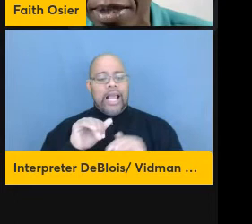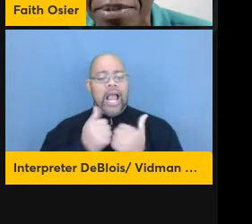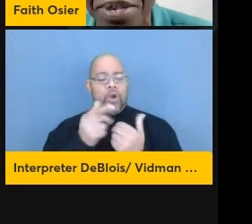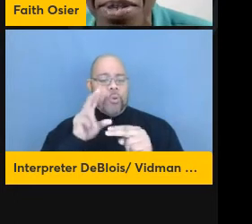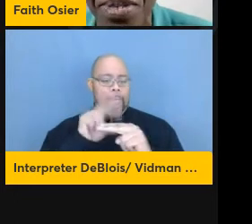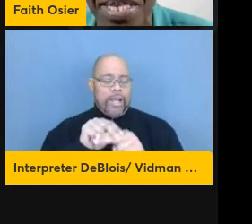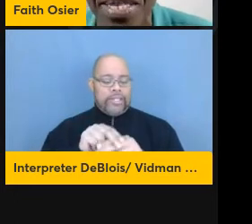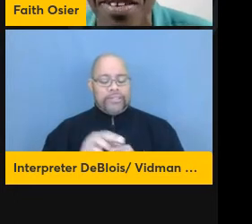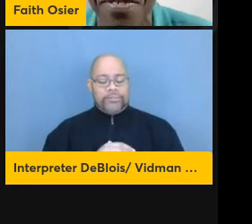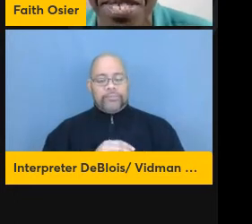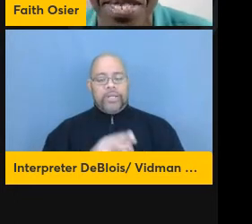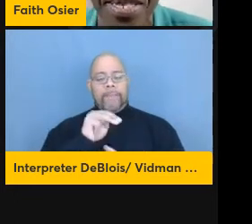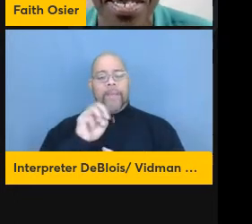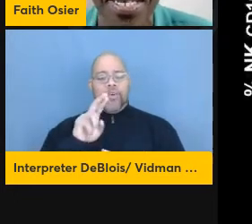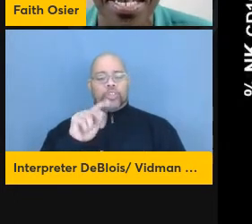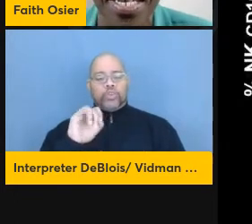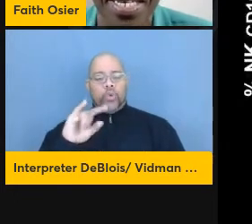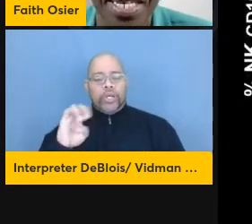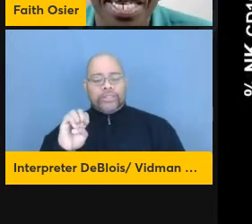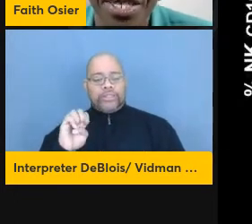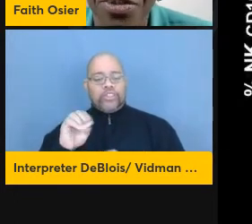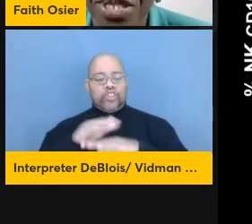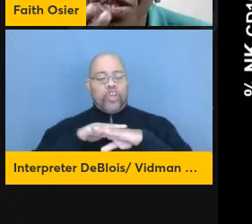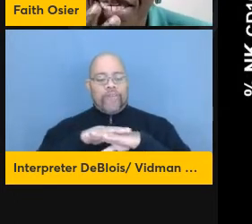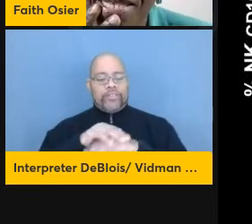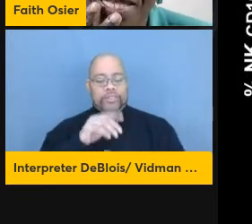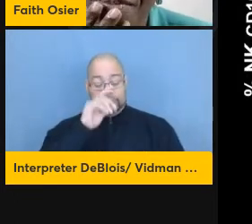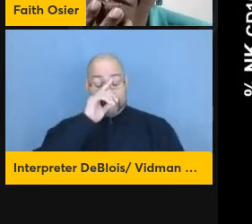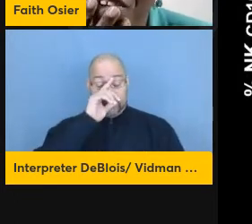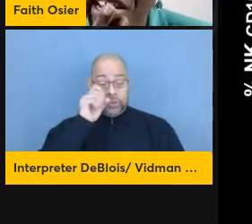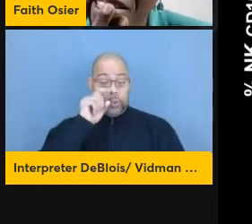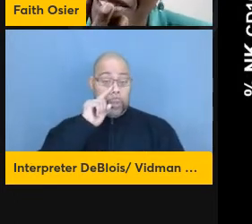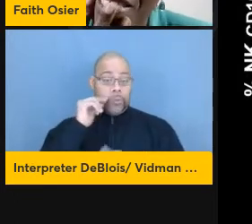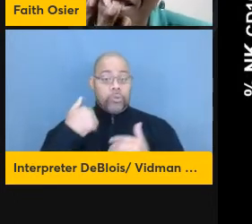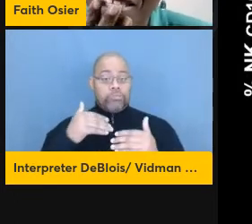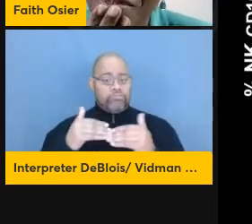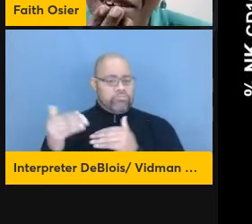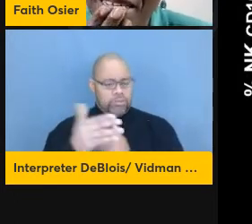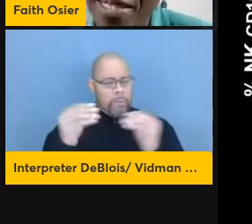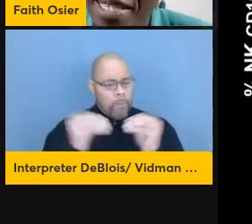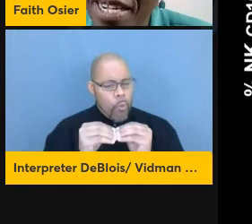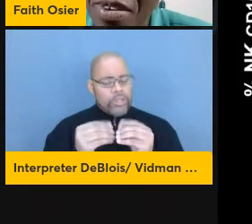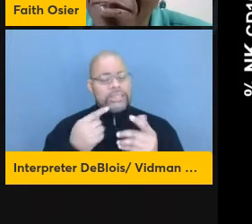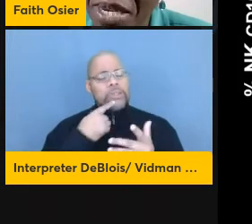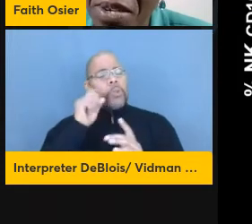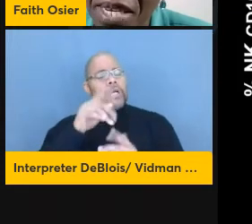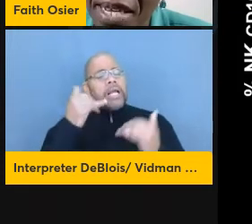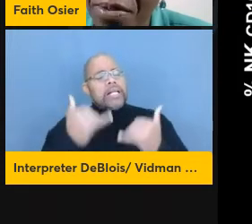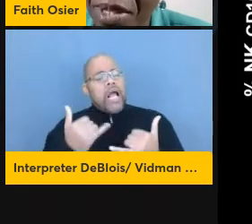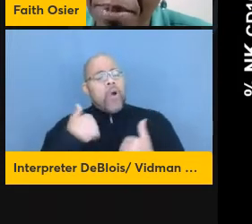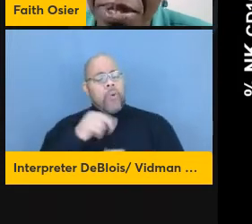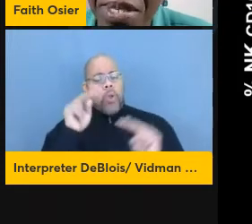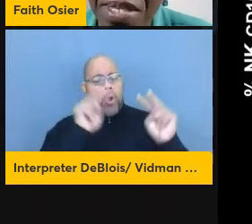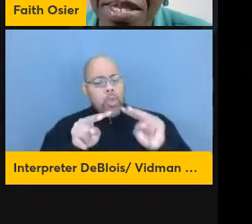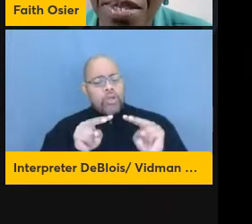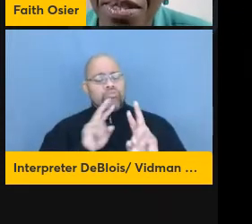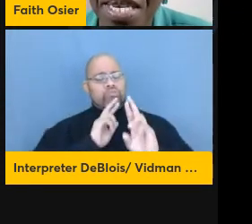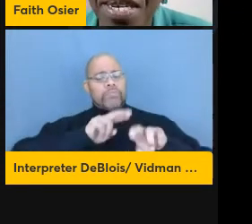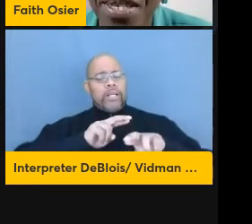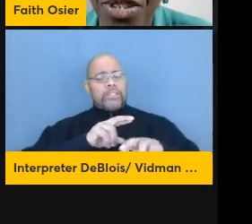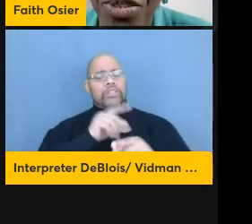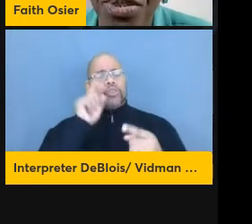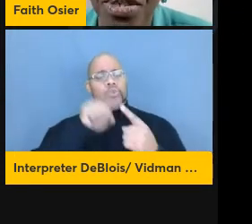to the parasite surface. So we took that a step further and said right now We've been looking at responses until here to the